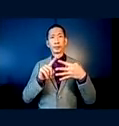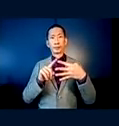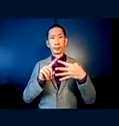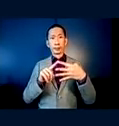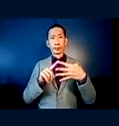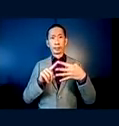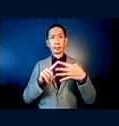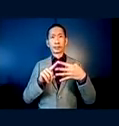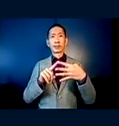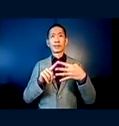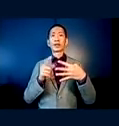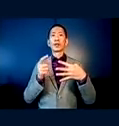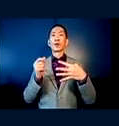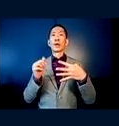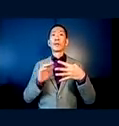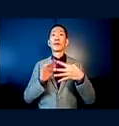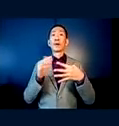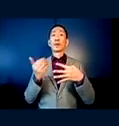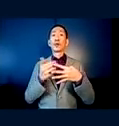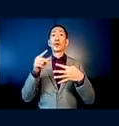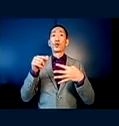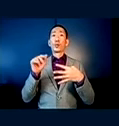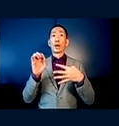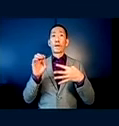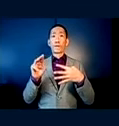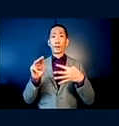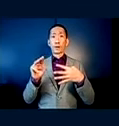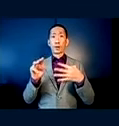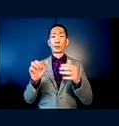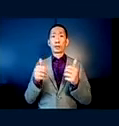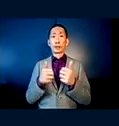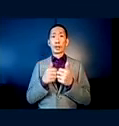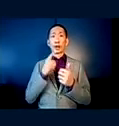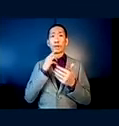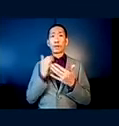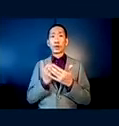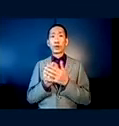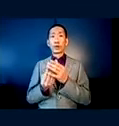RADx-TECH, WHICH IS THE RAPID SORT OF DEVELOPMENT OF NEW PLATFORMS, AND CHALLENGES FOR